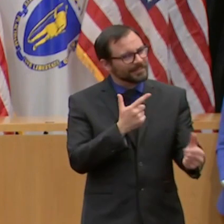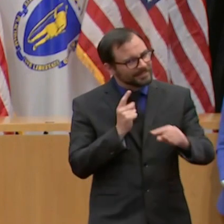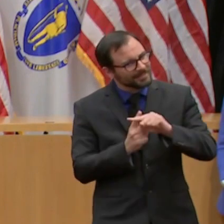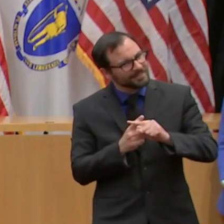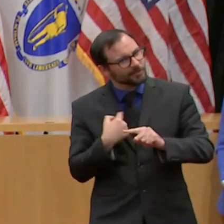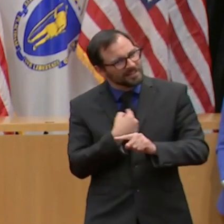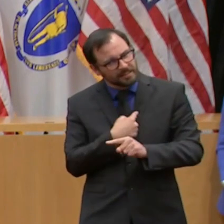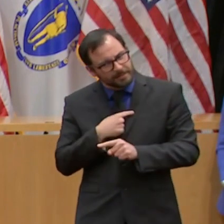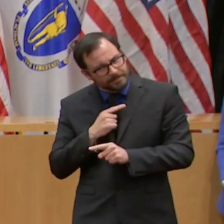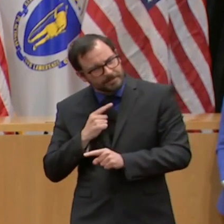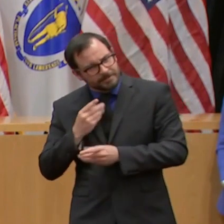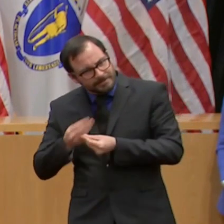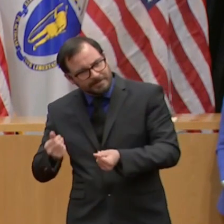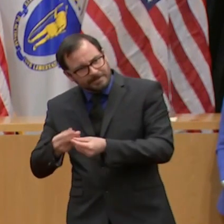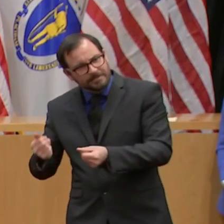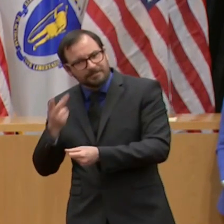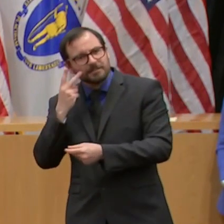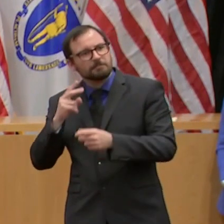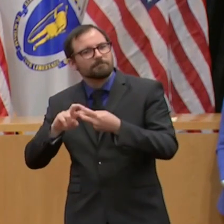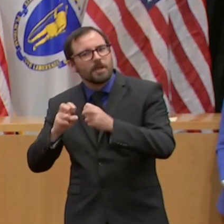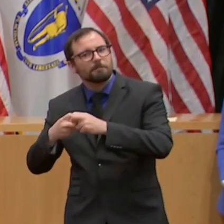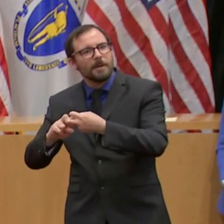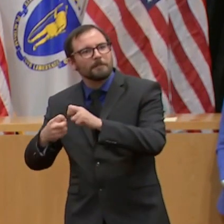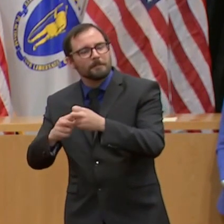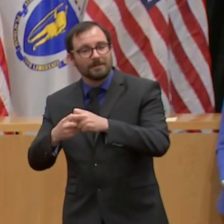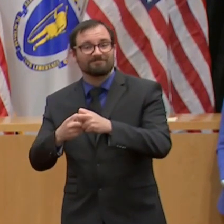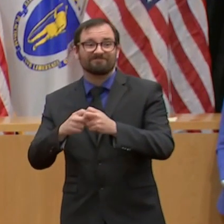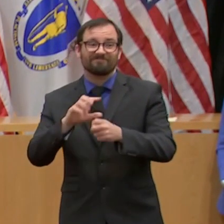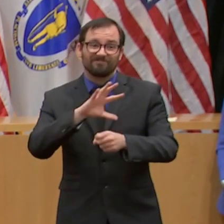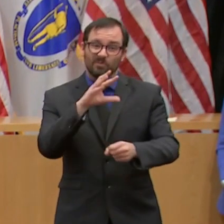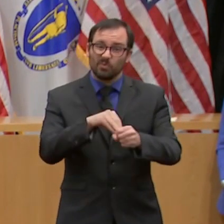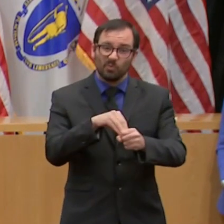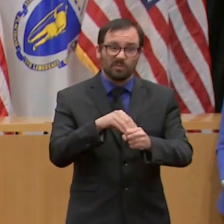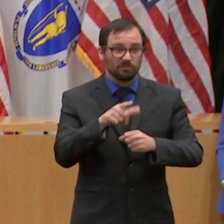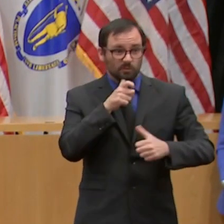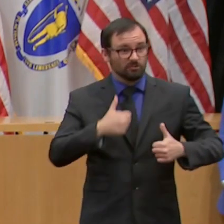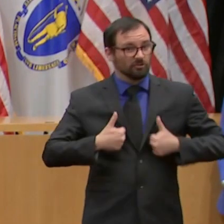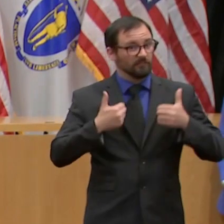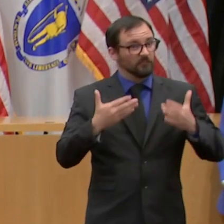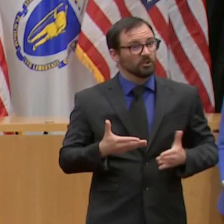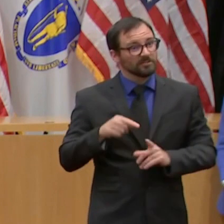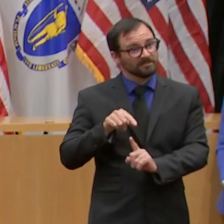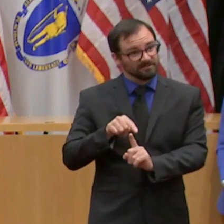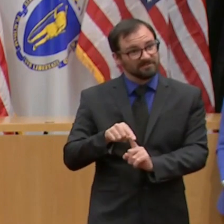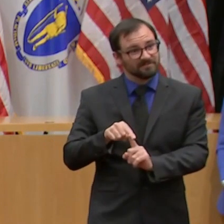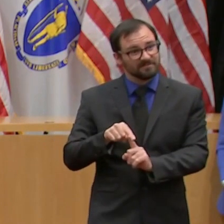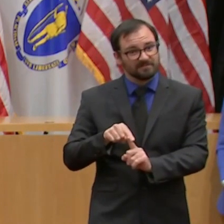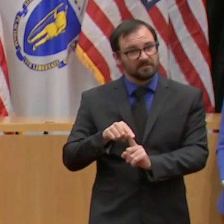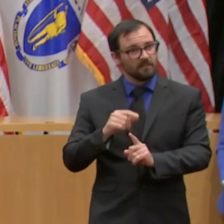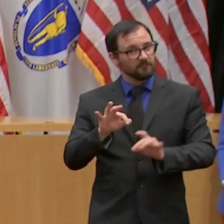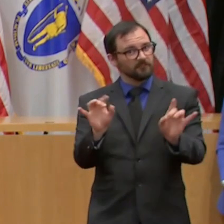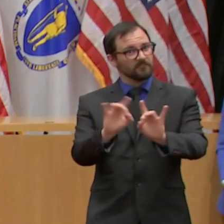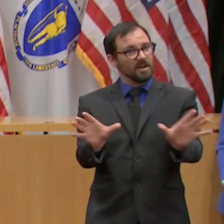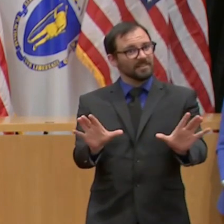OF COVID-19 AND THE EFFORTS WE ARE BRINGING FORTH ACROSS THE